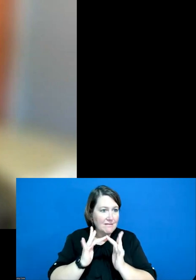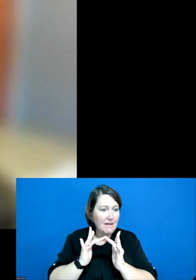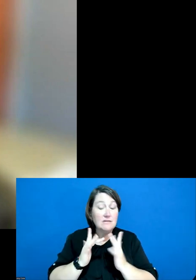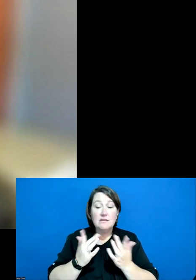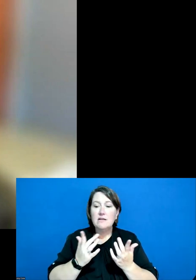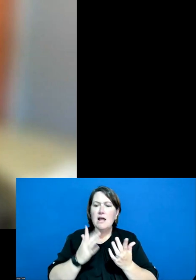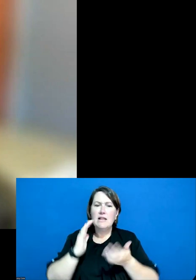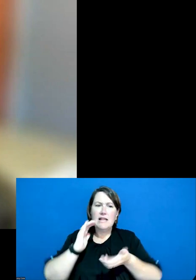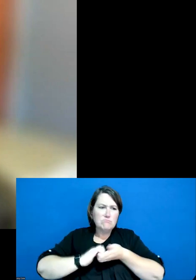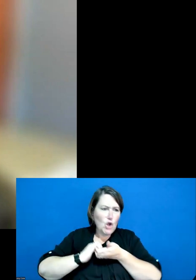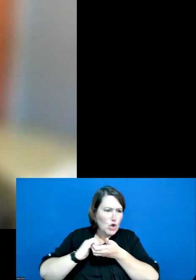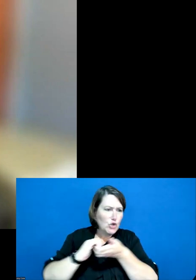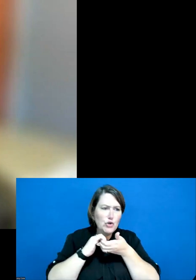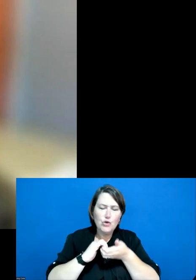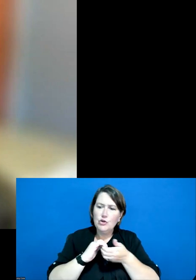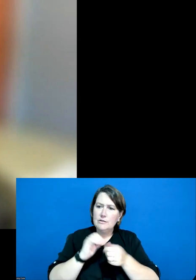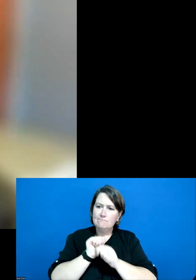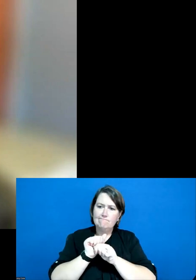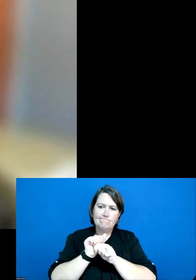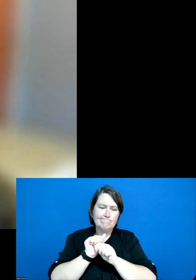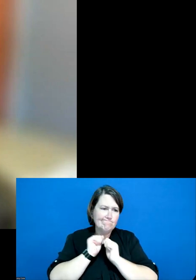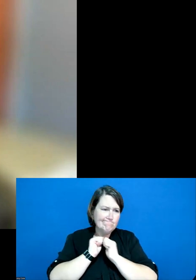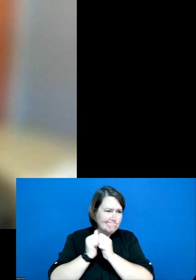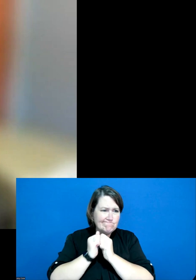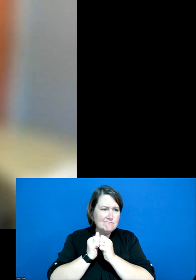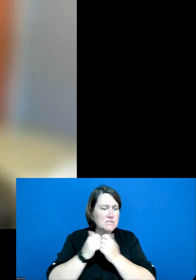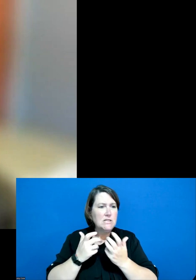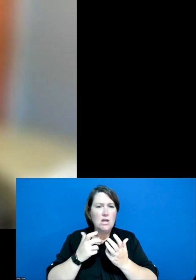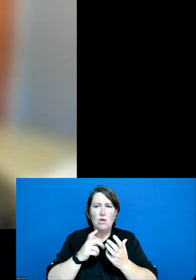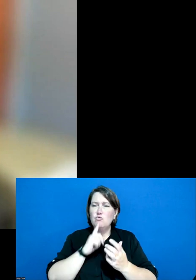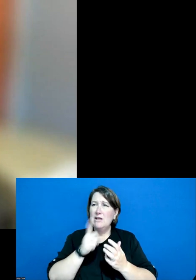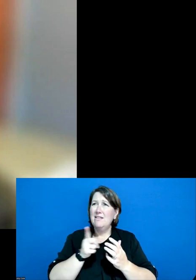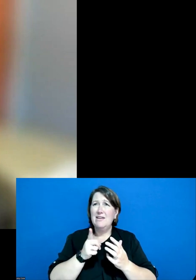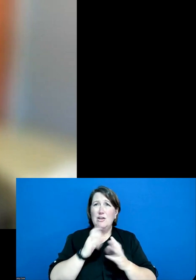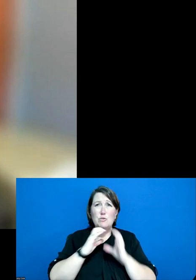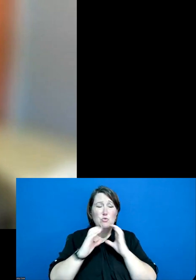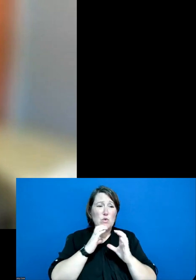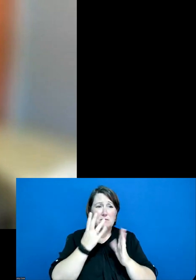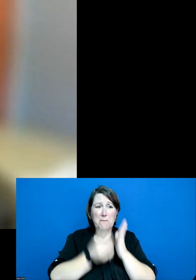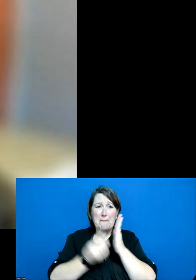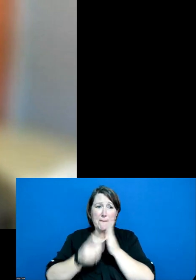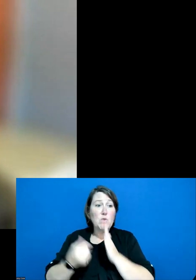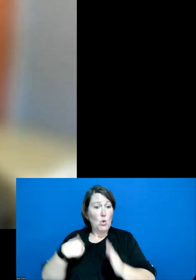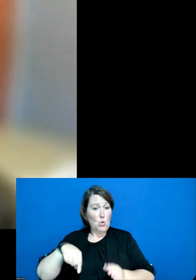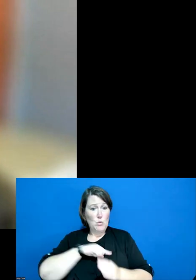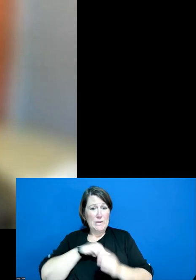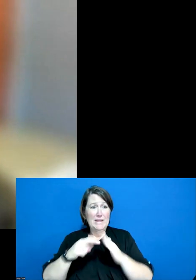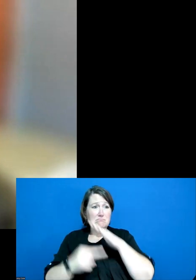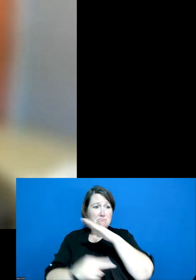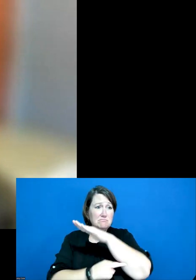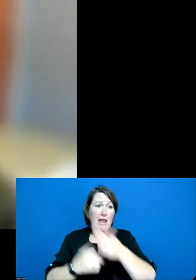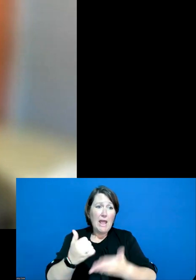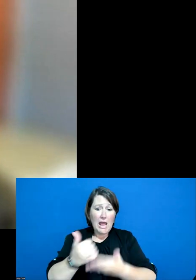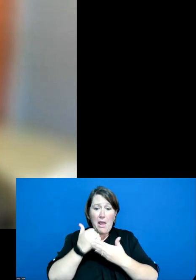There's huge communication gaps, and we can be the bridge. Will you please help us be the bridge in